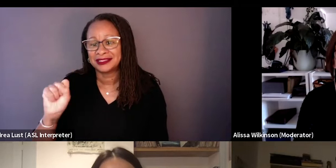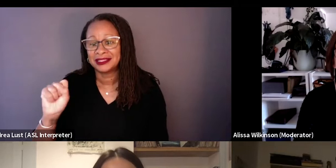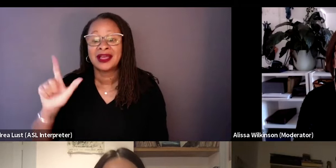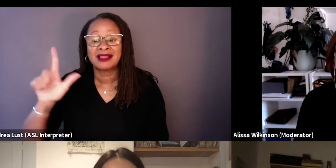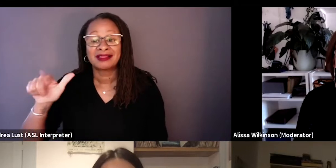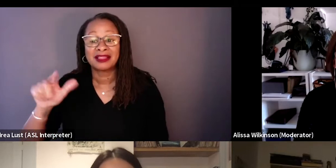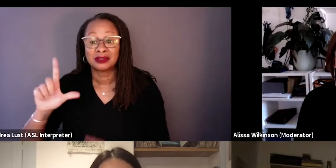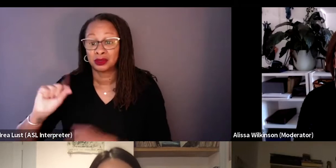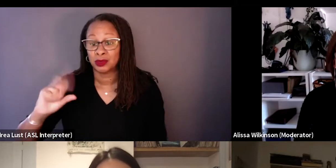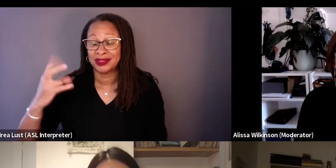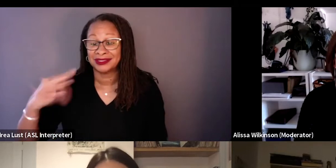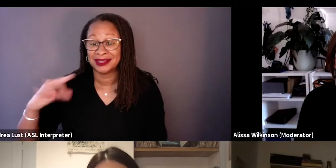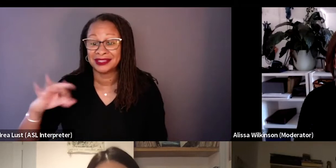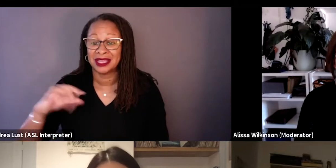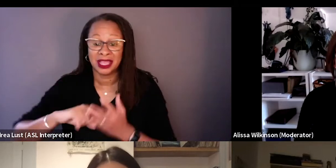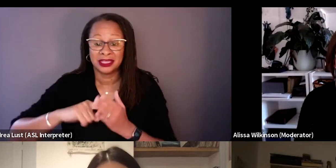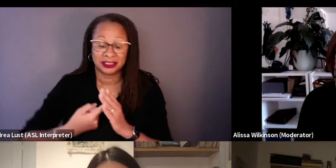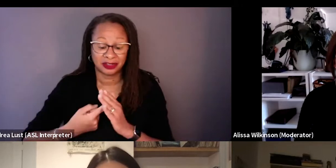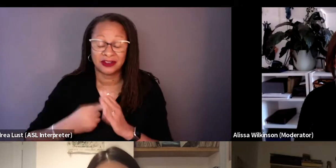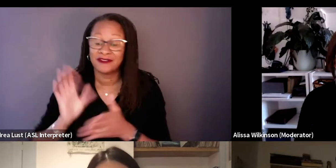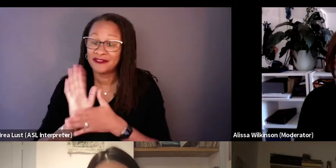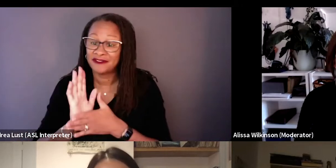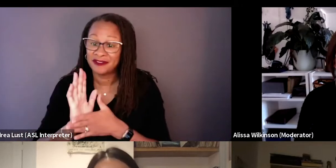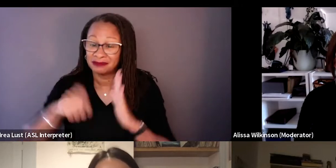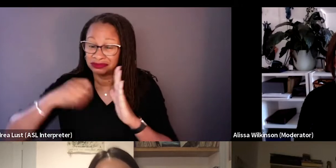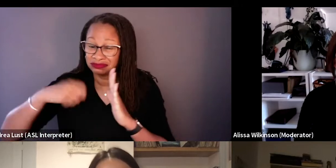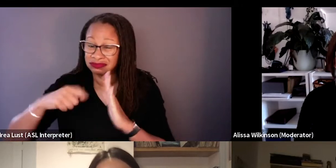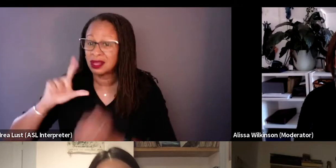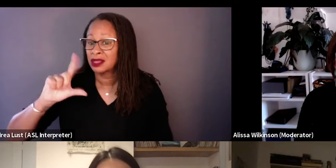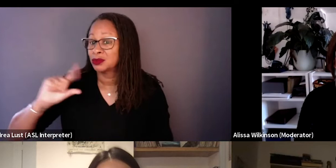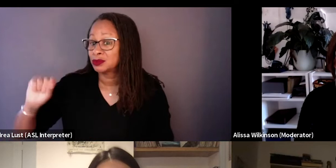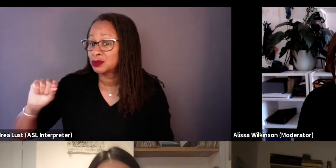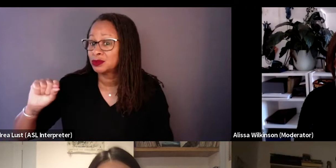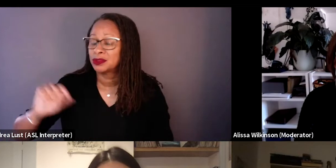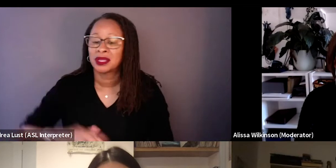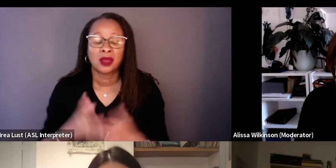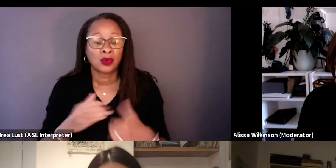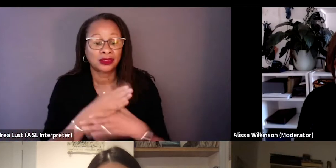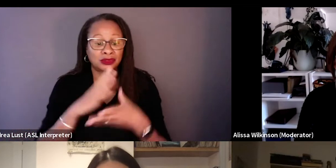But we started filming in 2020. So basically we wanted to tell our story about Afghanistan,